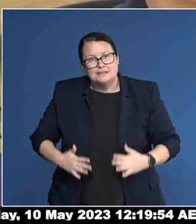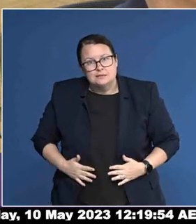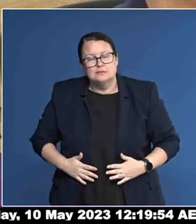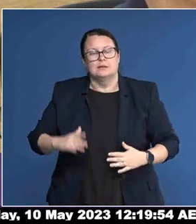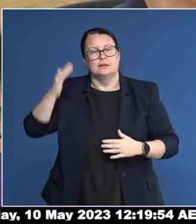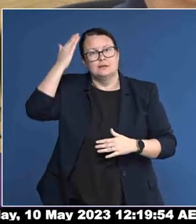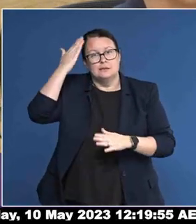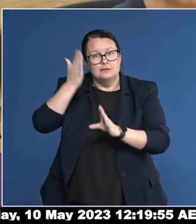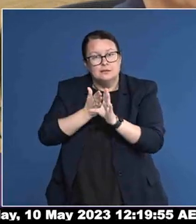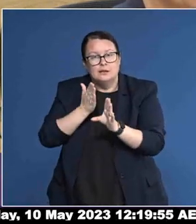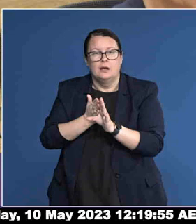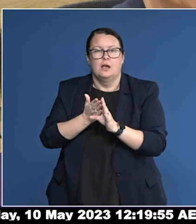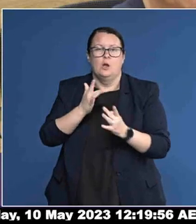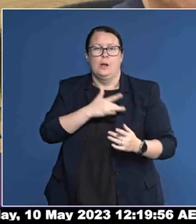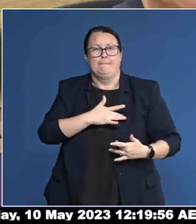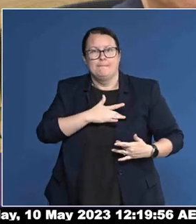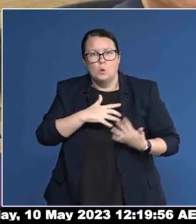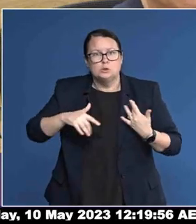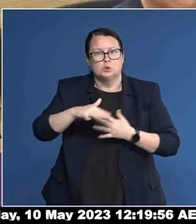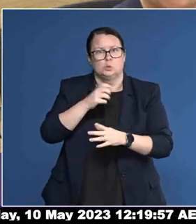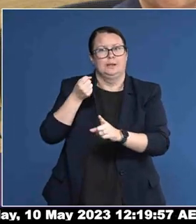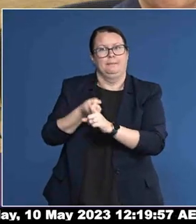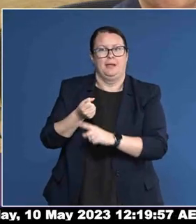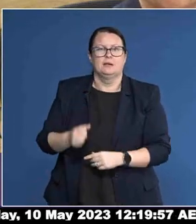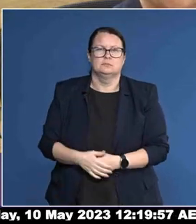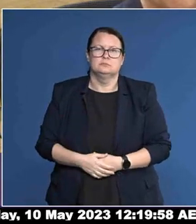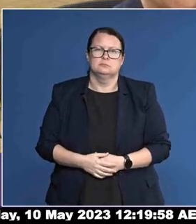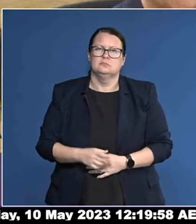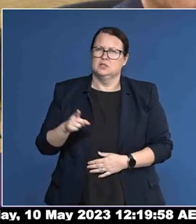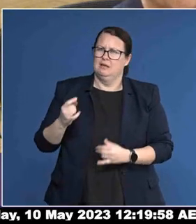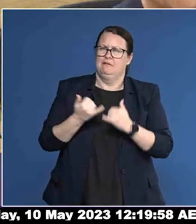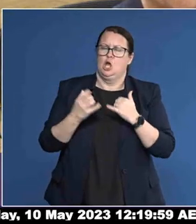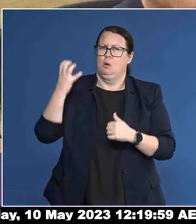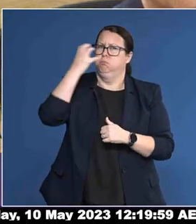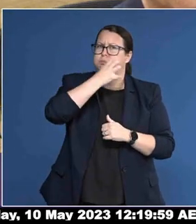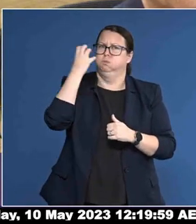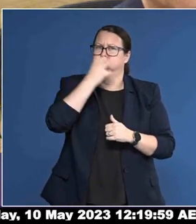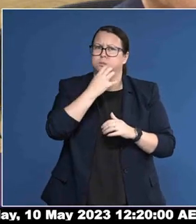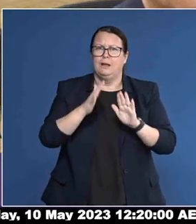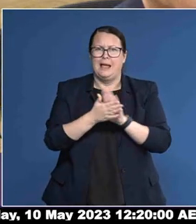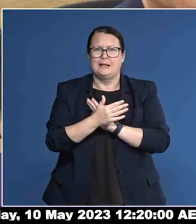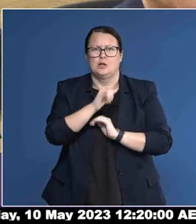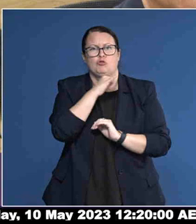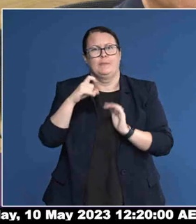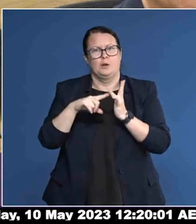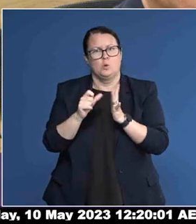So that's a fairly strong provision in the Criminal Code to protect children under 16 from cruelty.